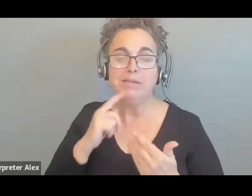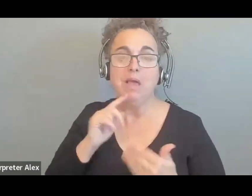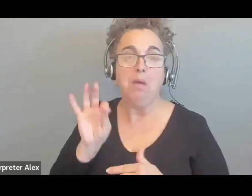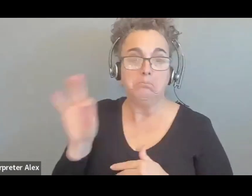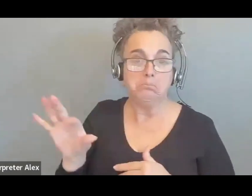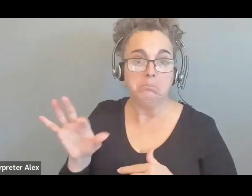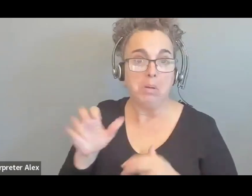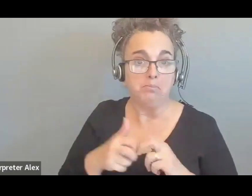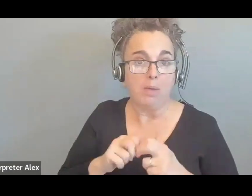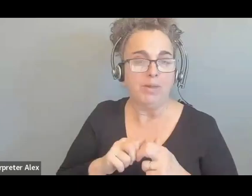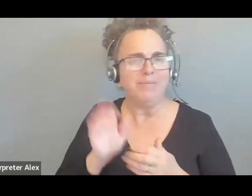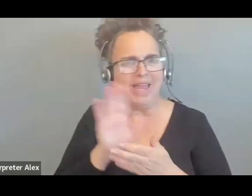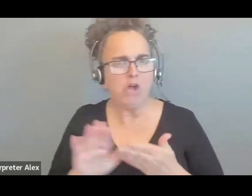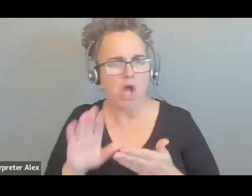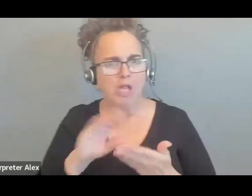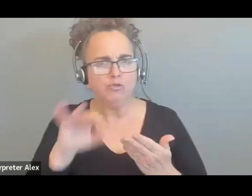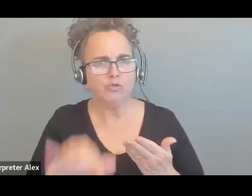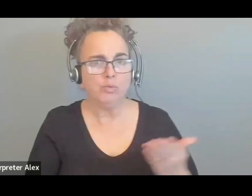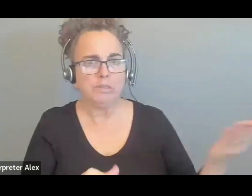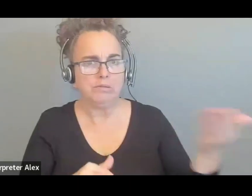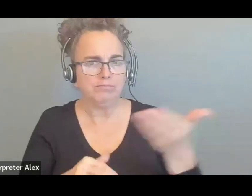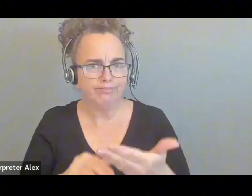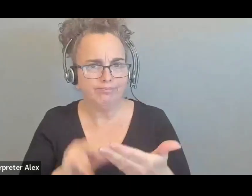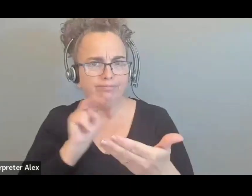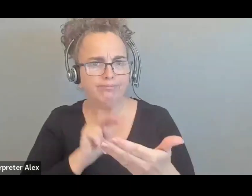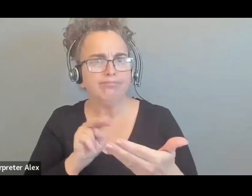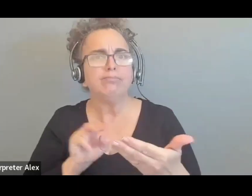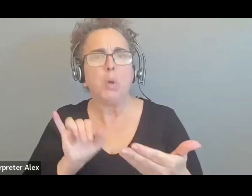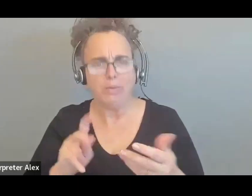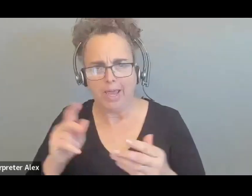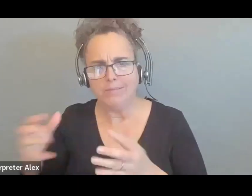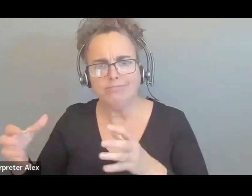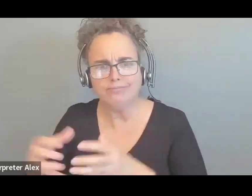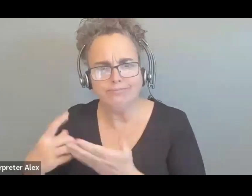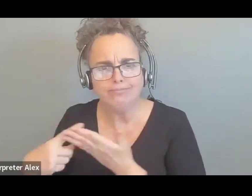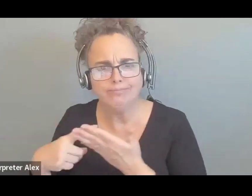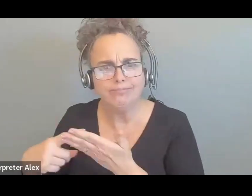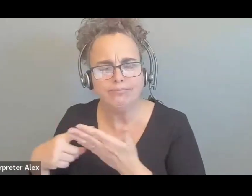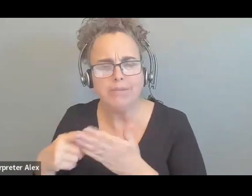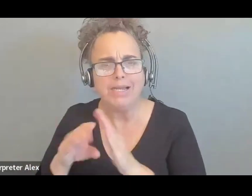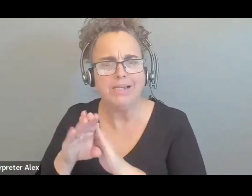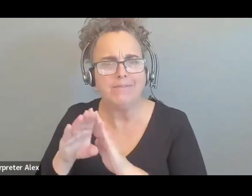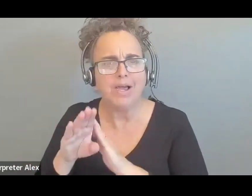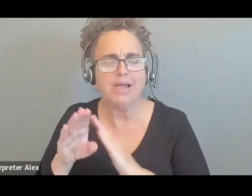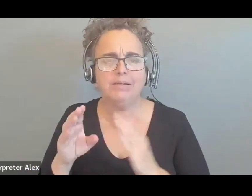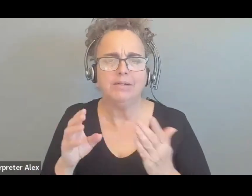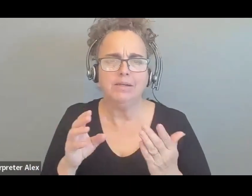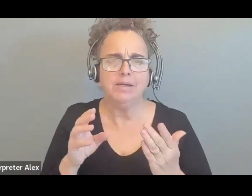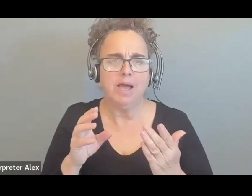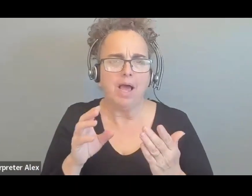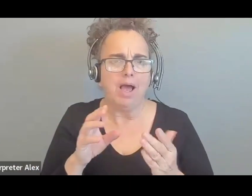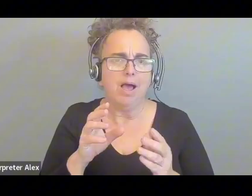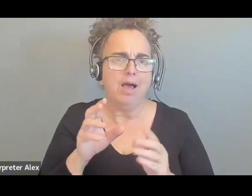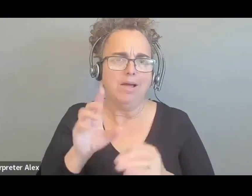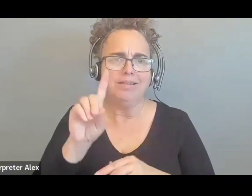and college students will essentially build you an assistive device that works just for you and then they open source those options.